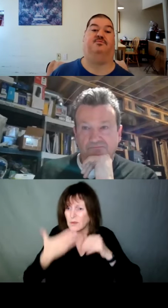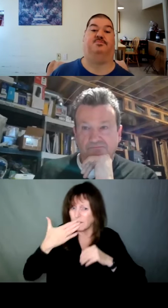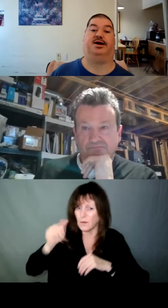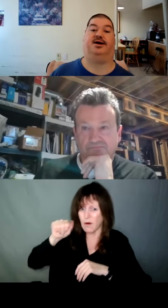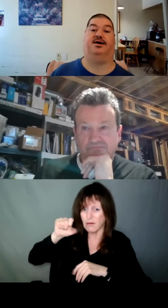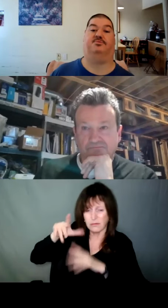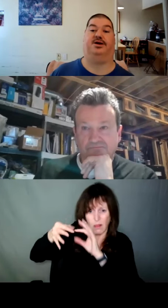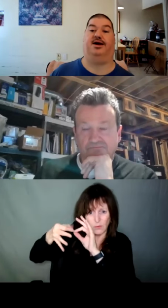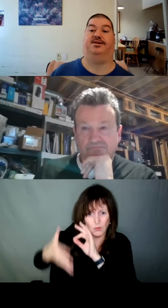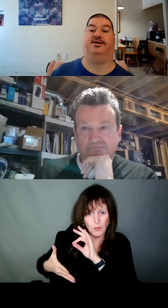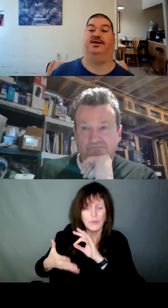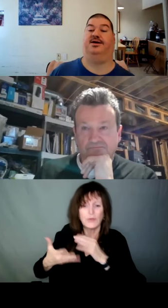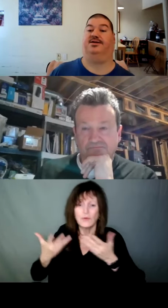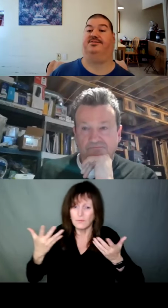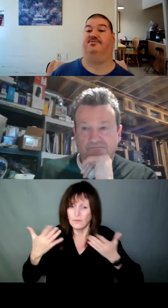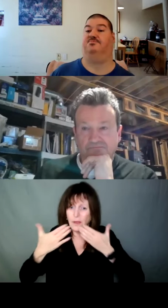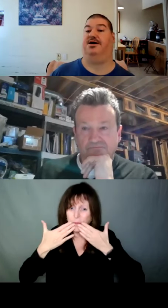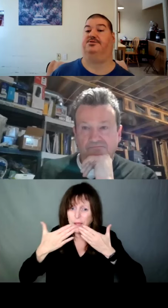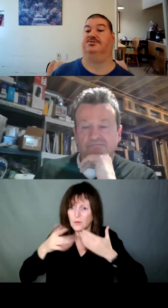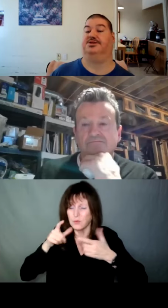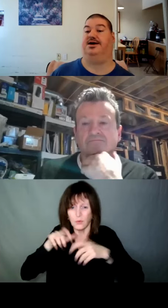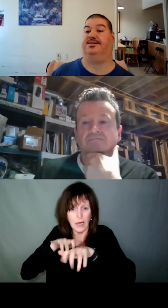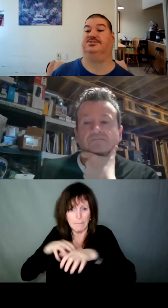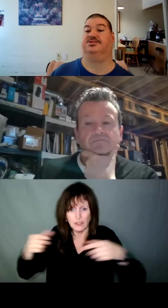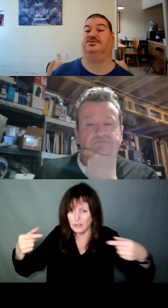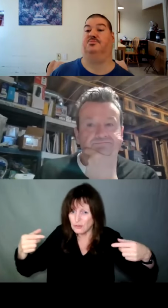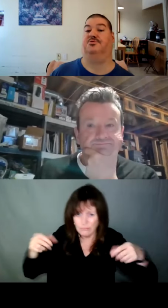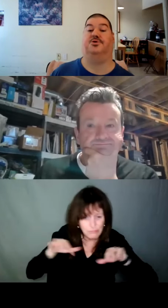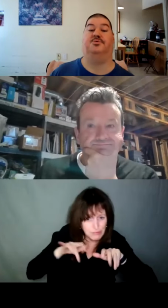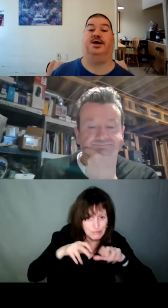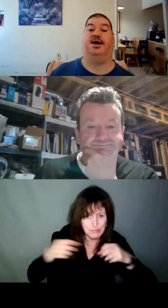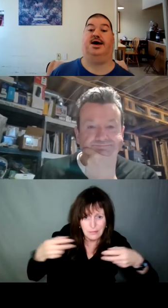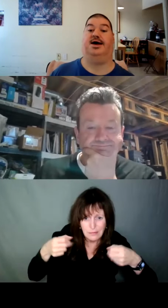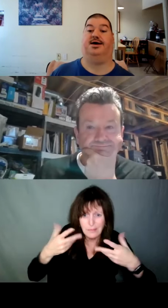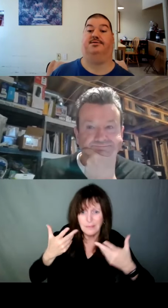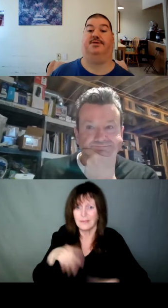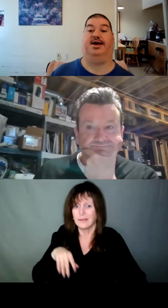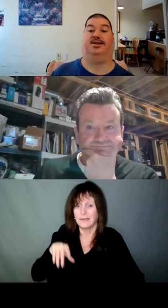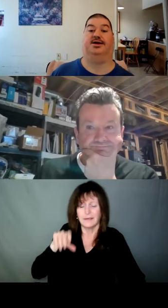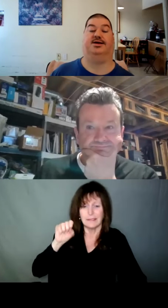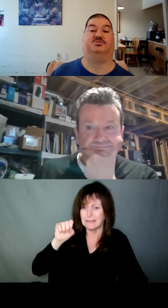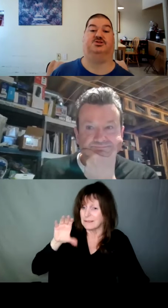deaf interpreters and the ASL interpreters , the caption asked